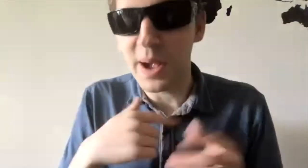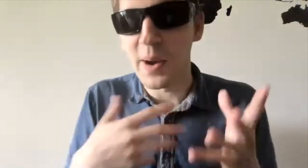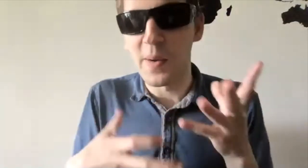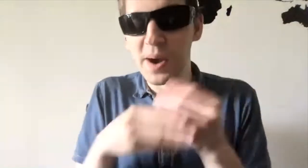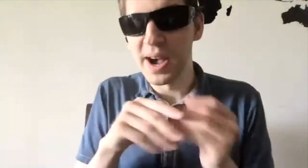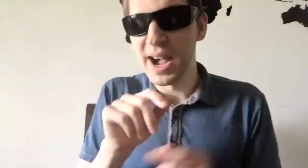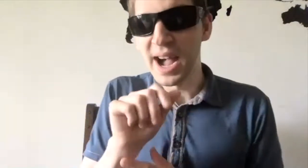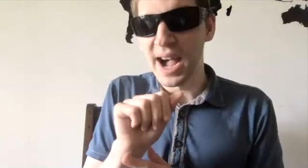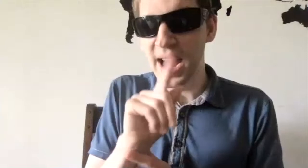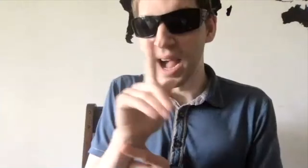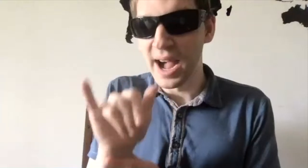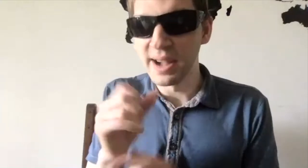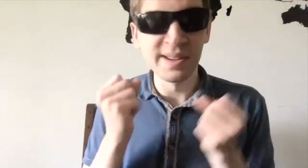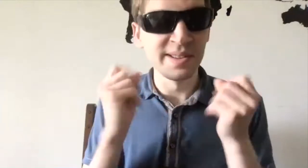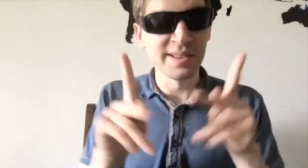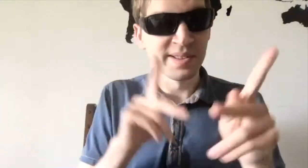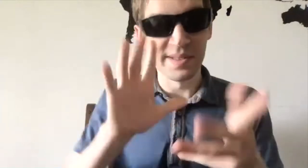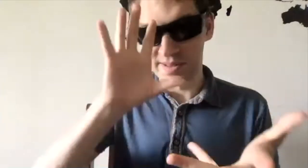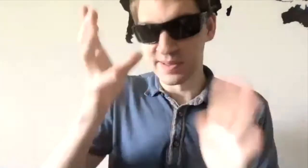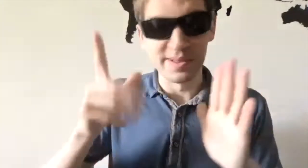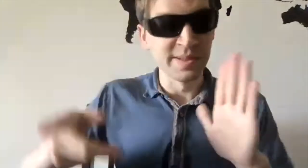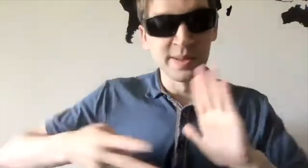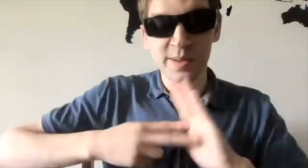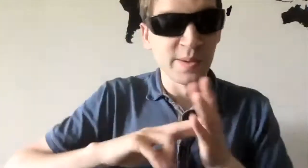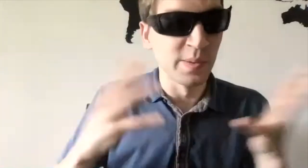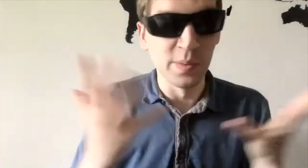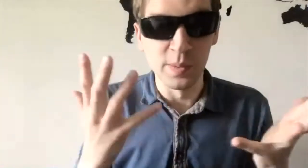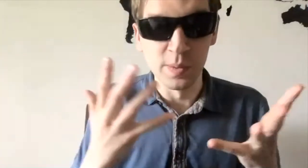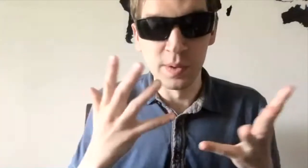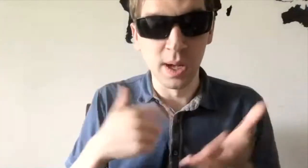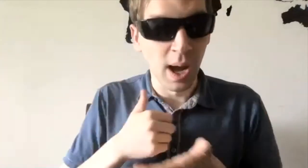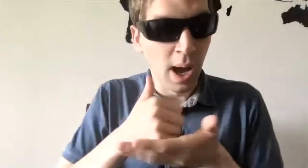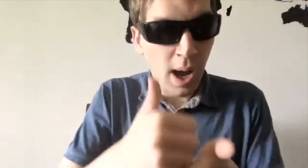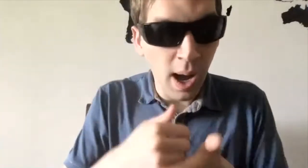(Jason) Yes, I do want to add that ally,